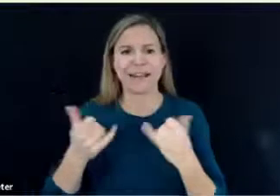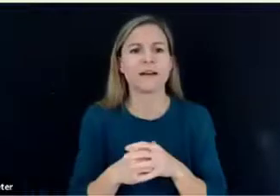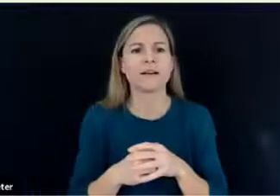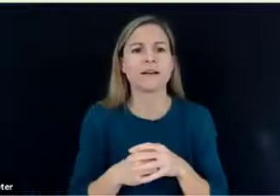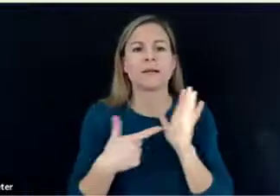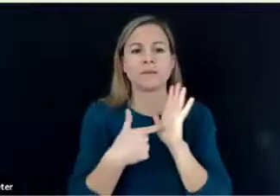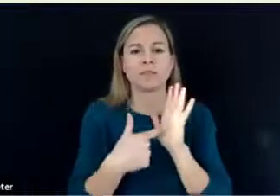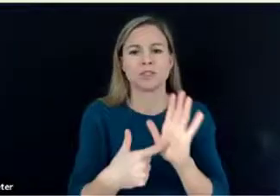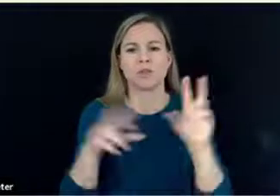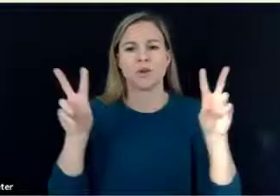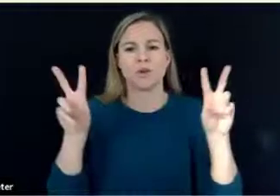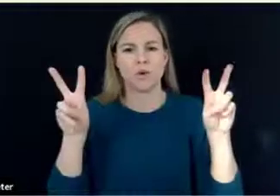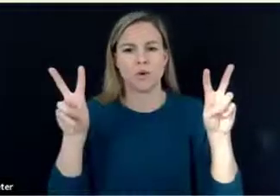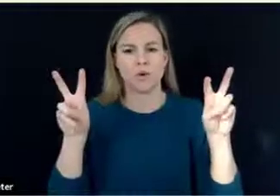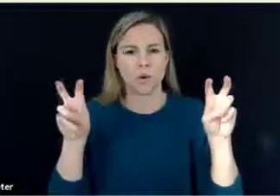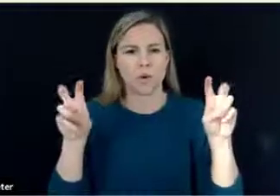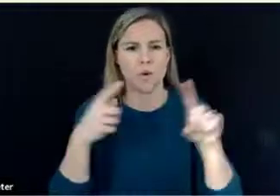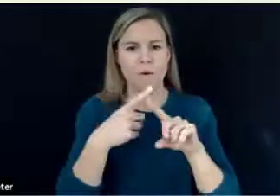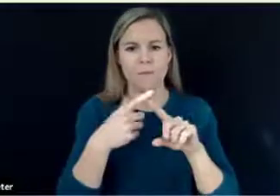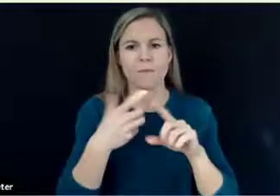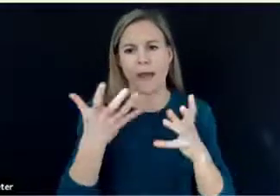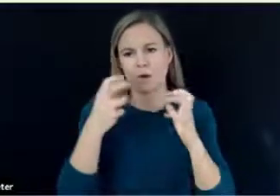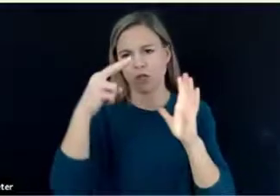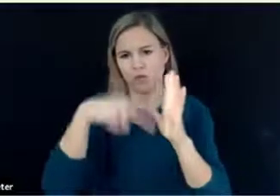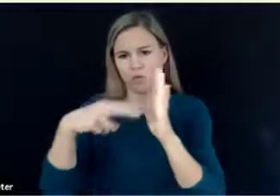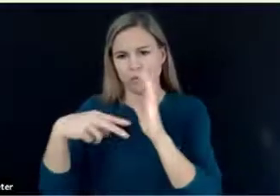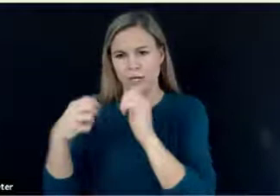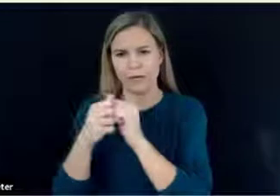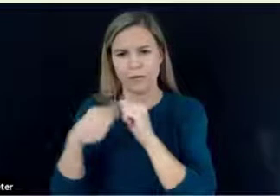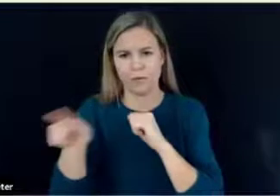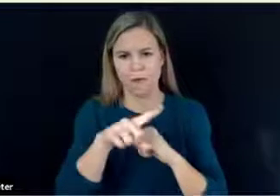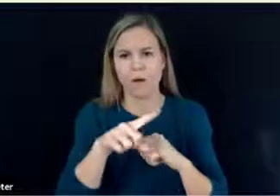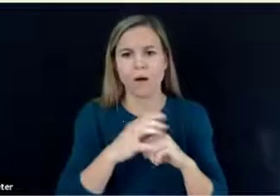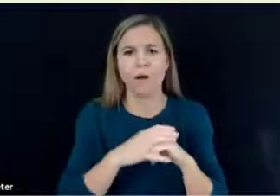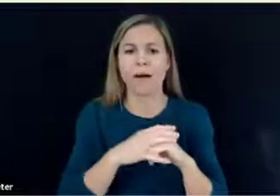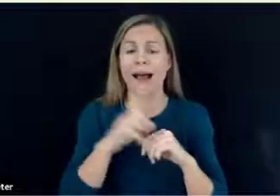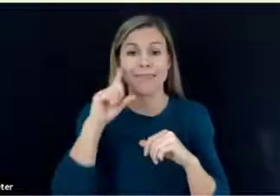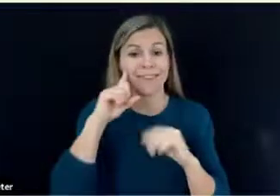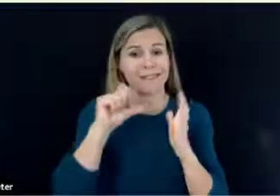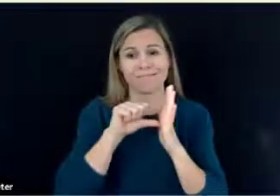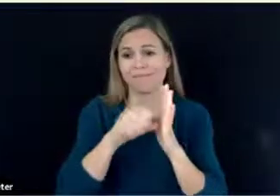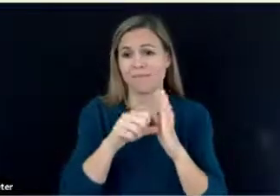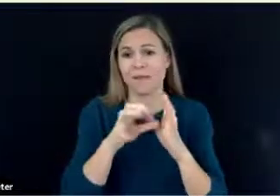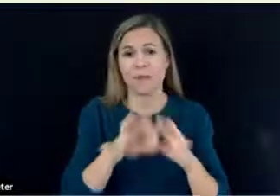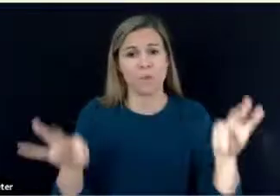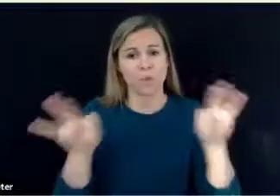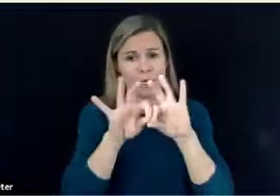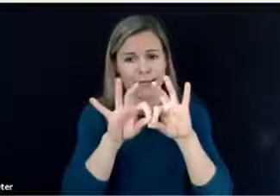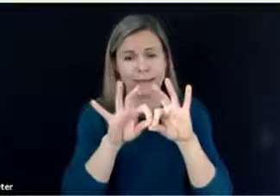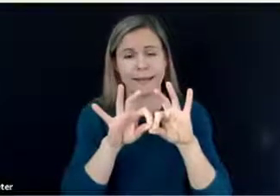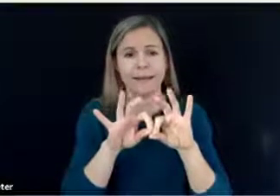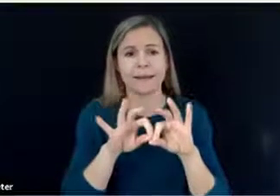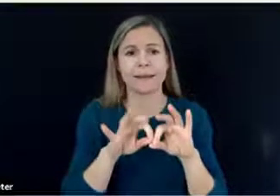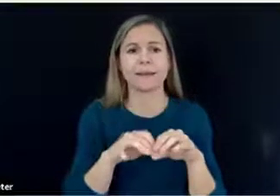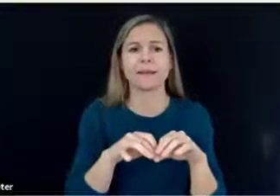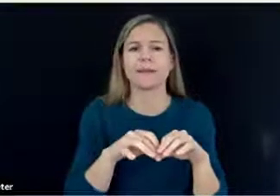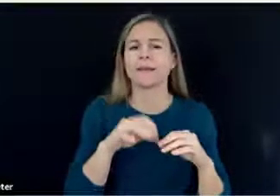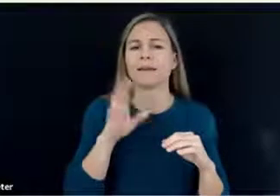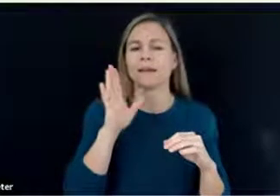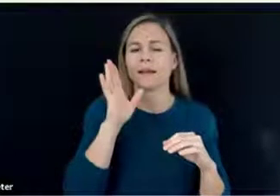because I think it's really important. And I'm gonna skip to the second paragraph.